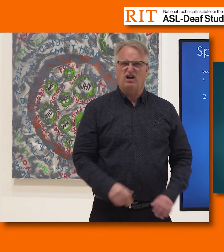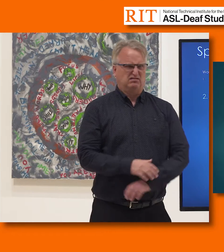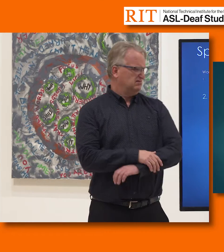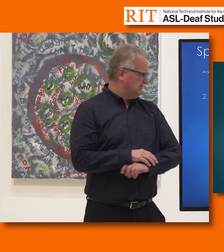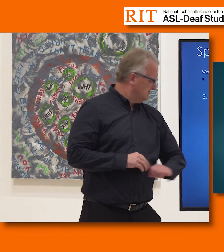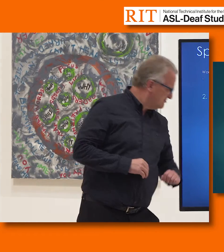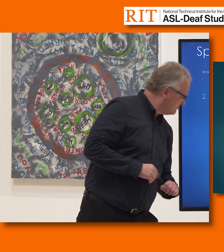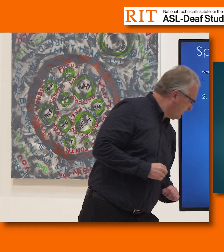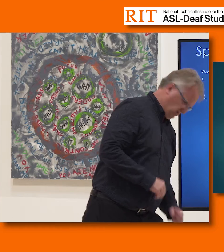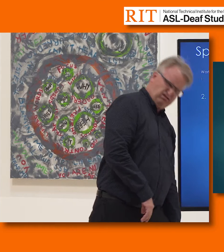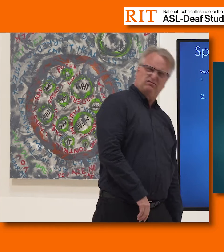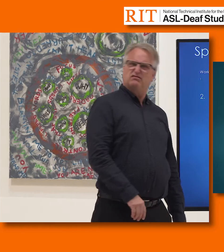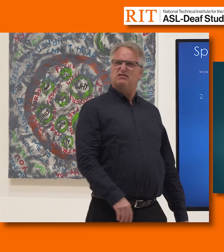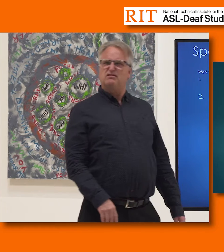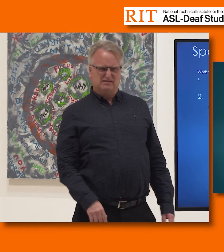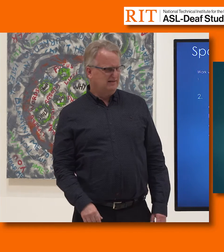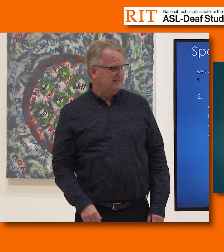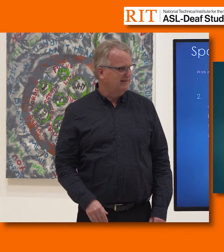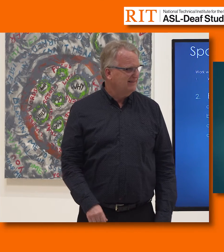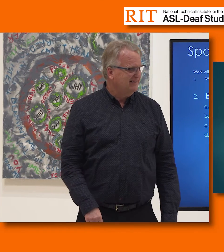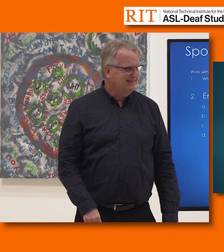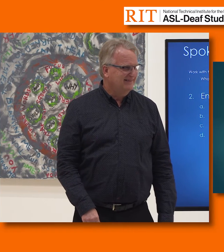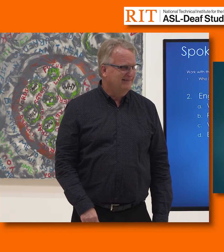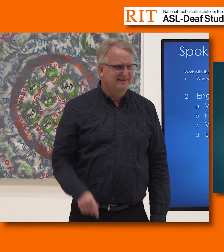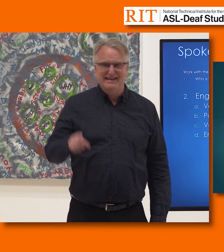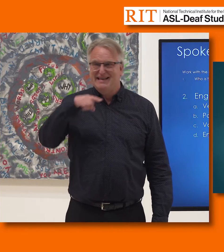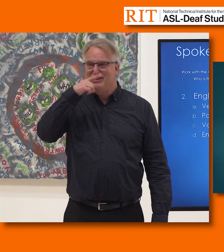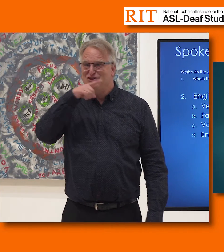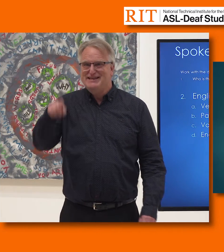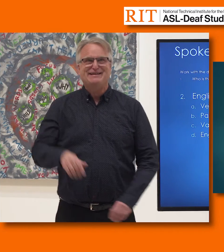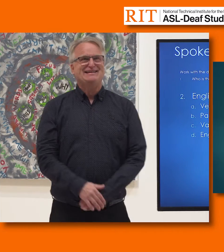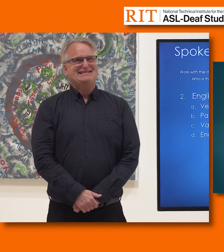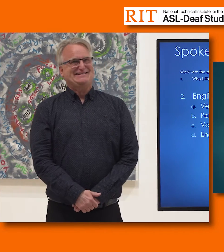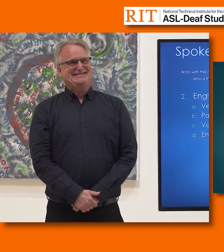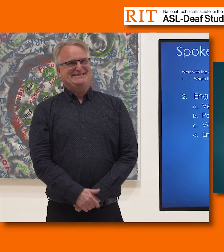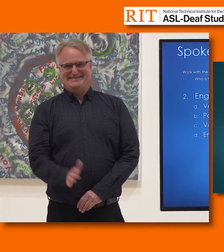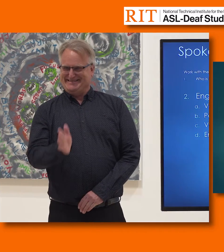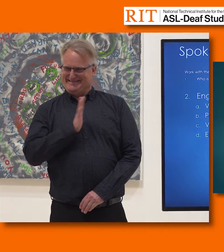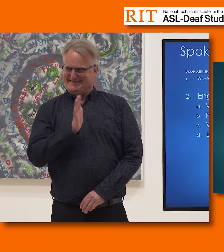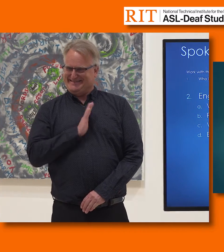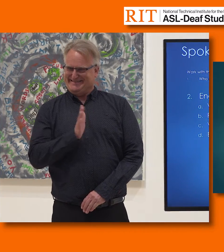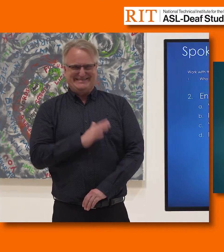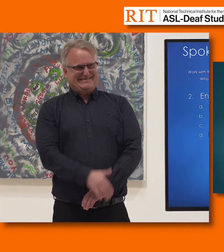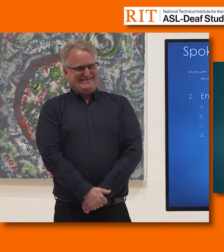and many others in the audience who wait and expect for the backchanneling that is present